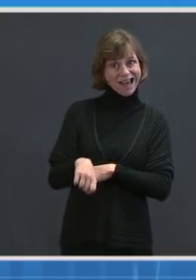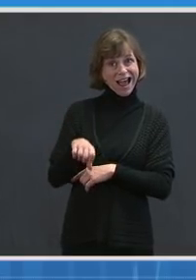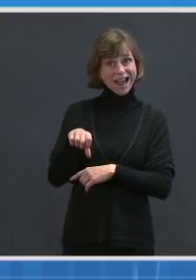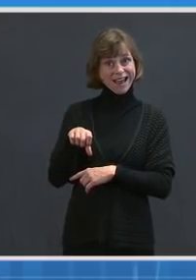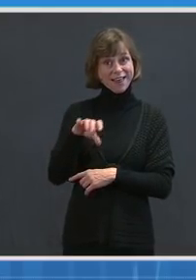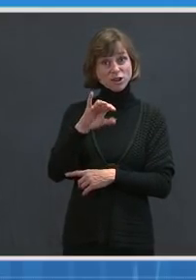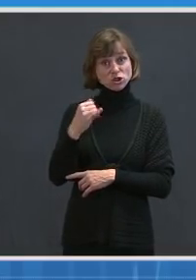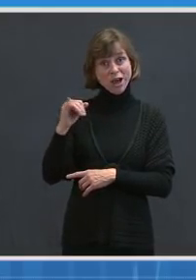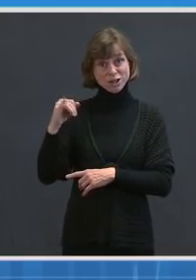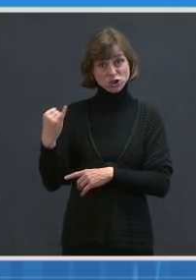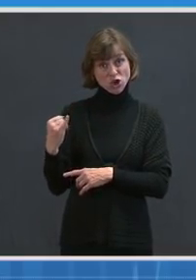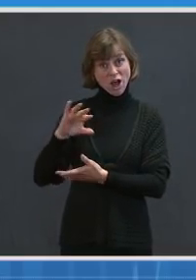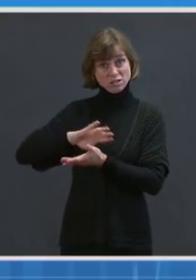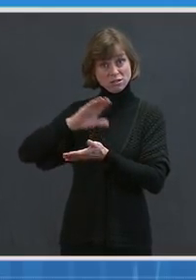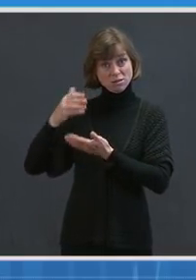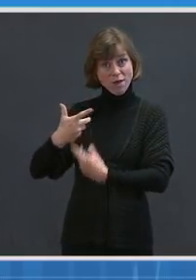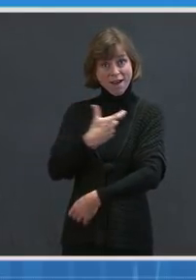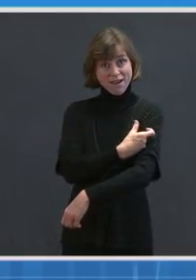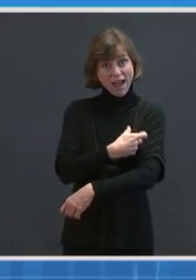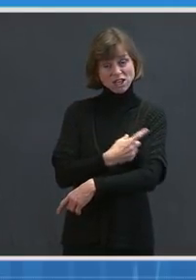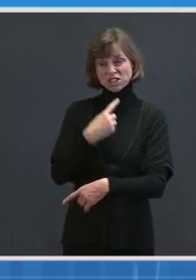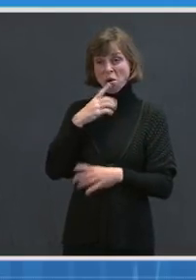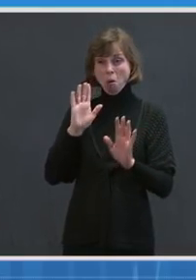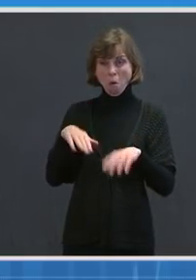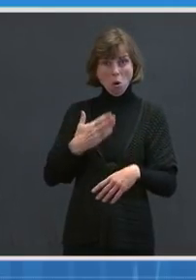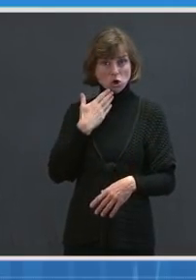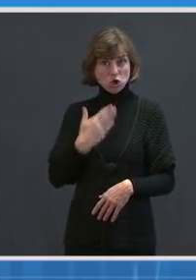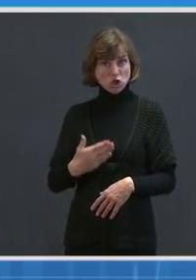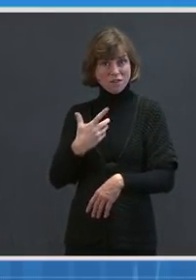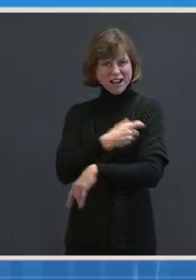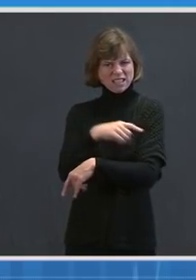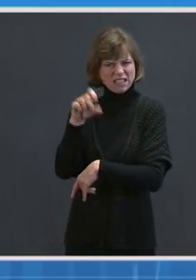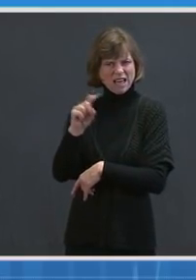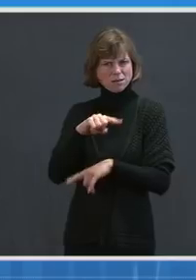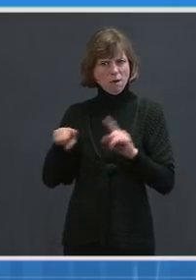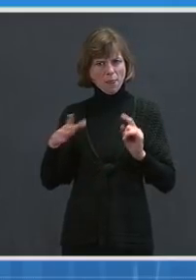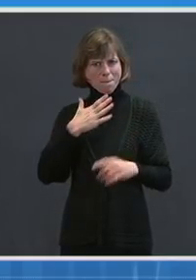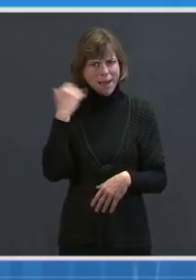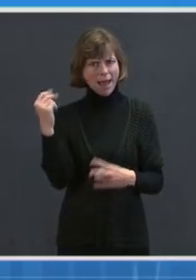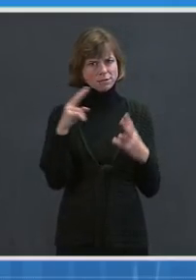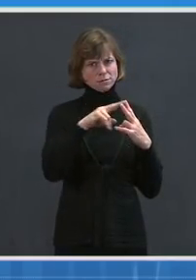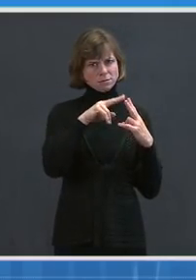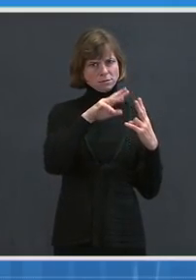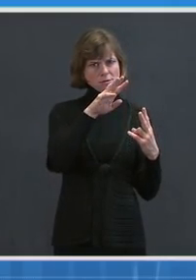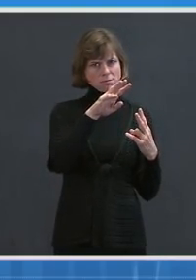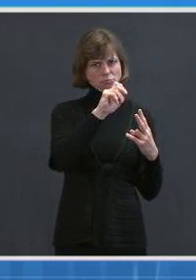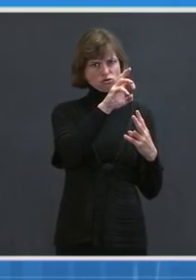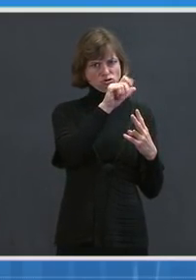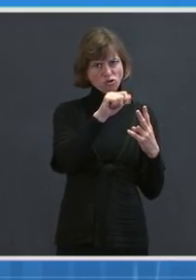and saying, in fact, that it's a good vaccine, but that Moderna and Pfizer are the best. How often is that happening,